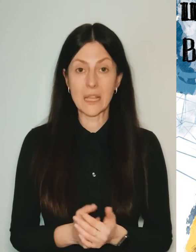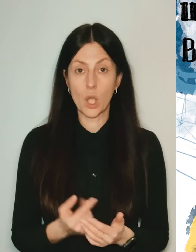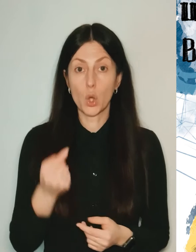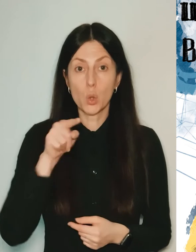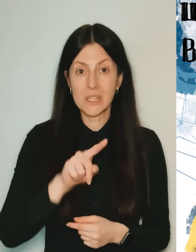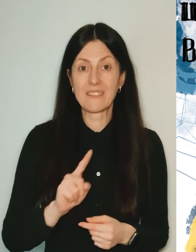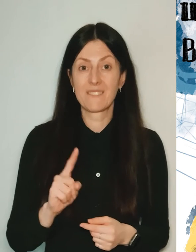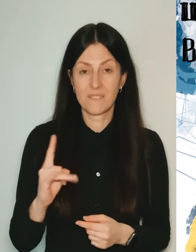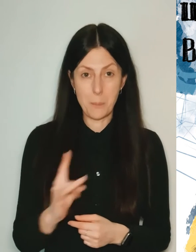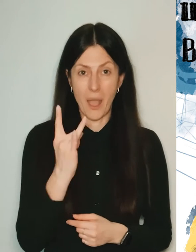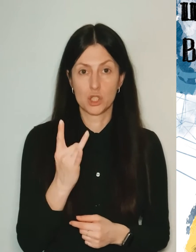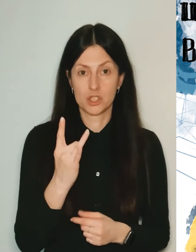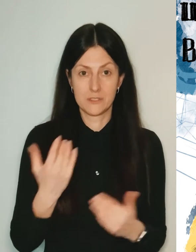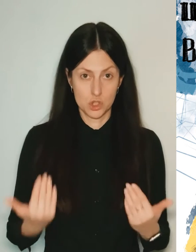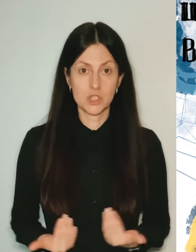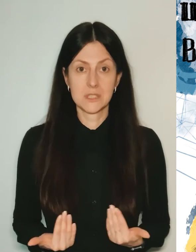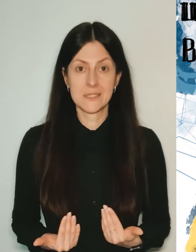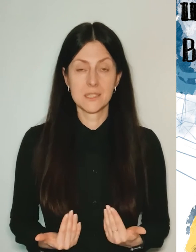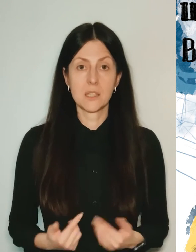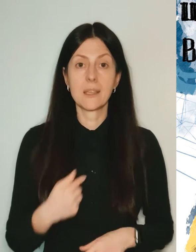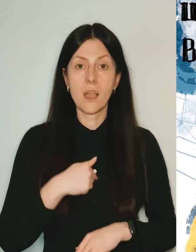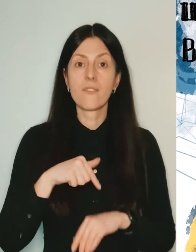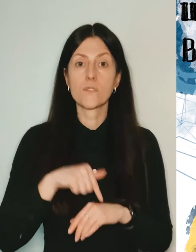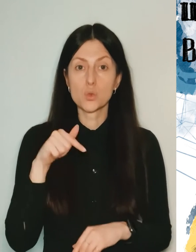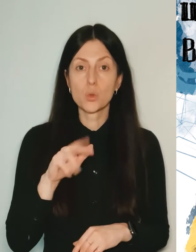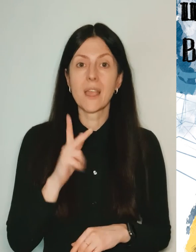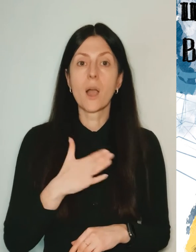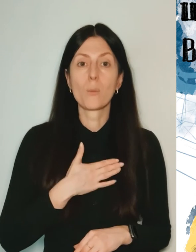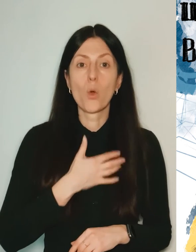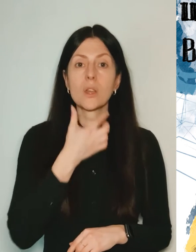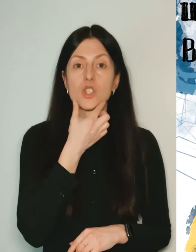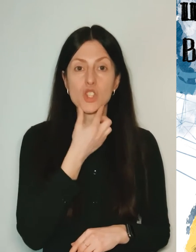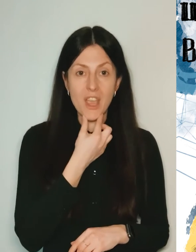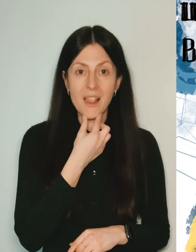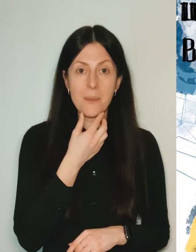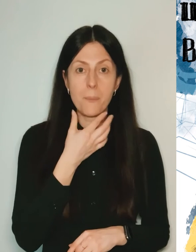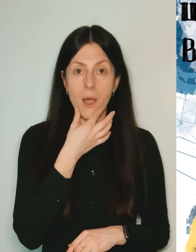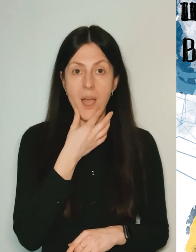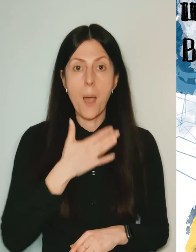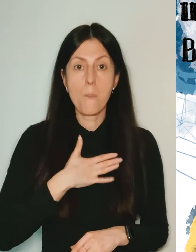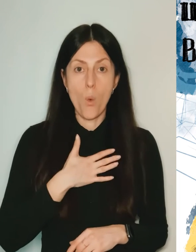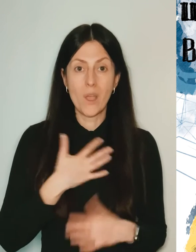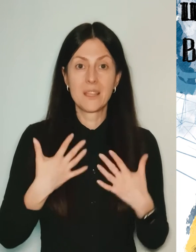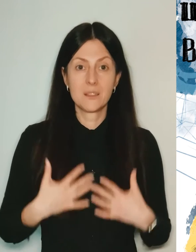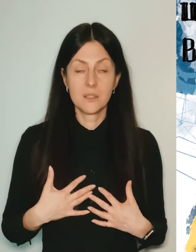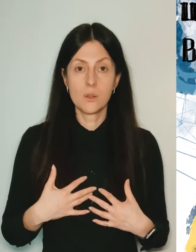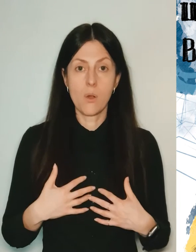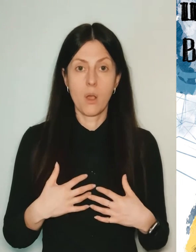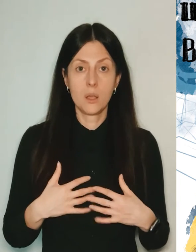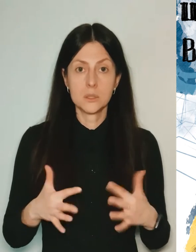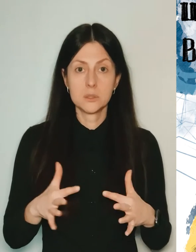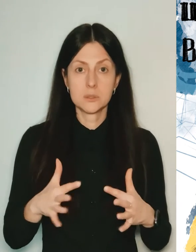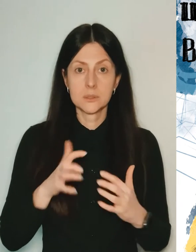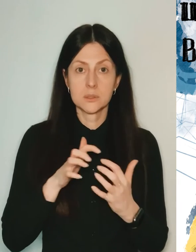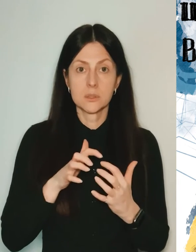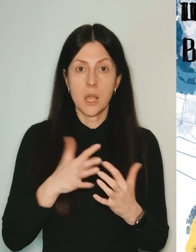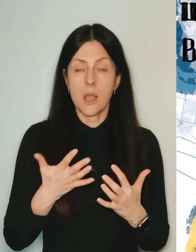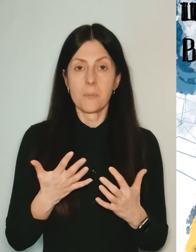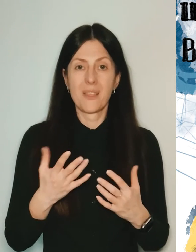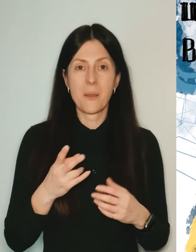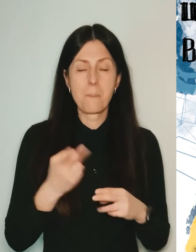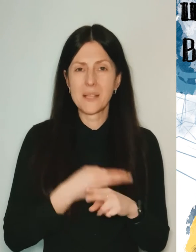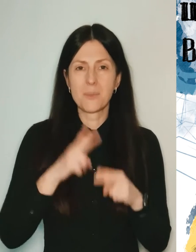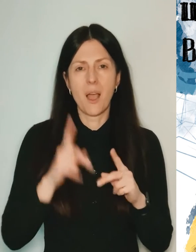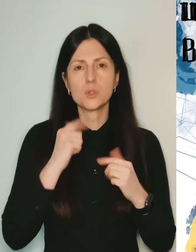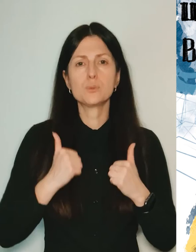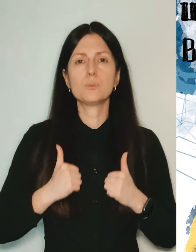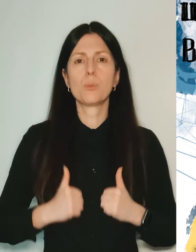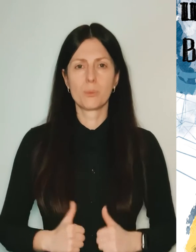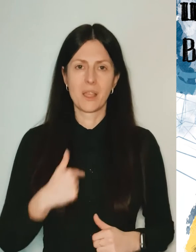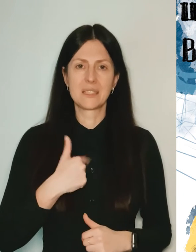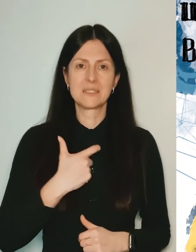Then, for the first time in my life, I felt my jaw and body shaking incessantly. And it's not so calm that they are shaking and only I feel it,